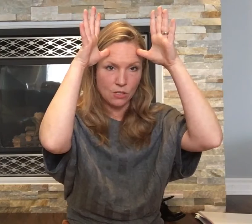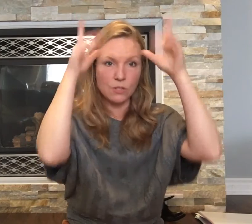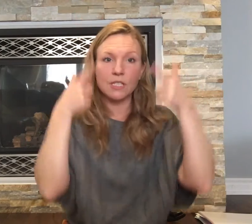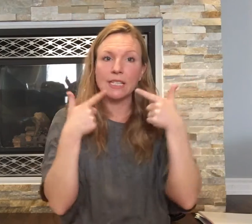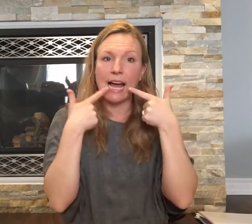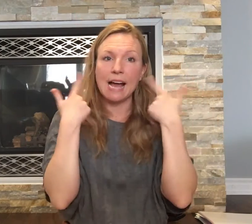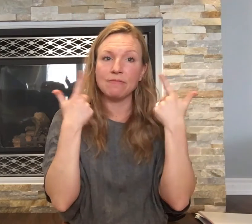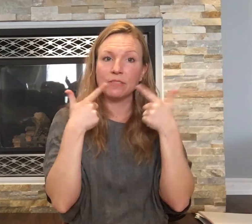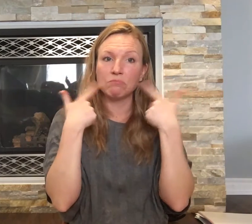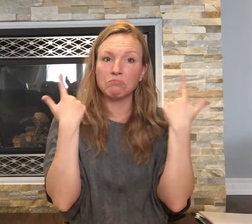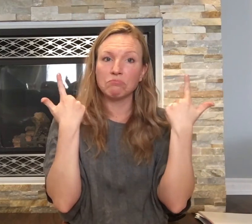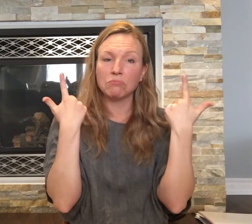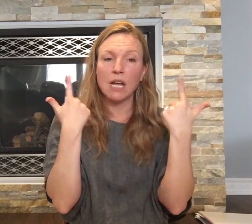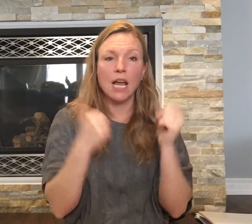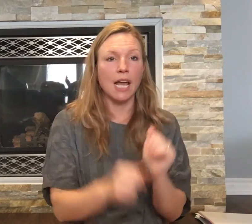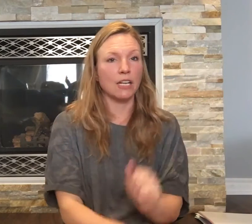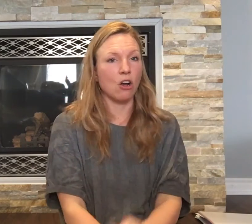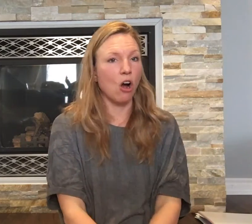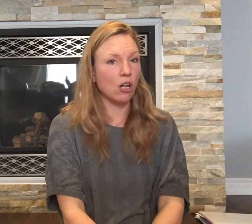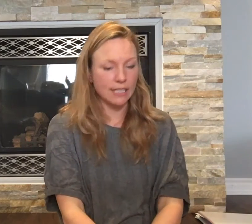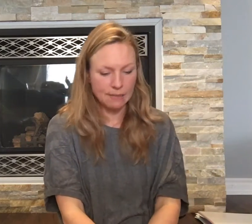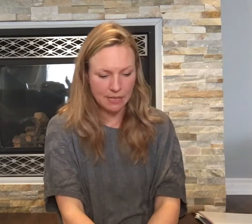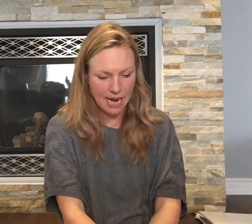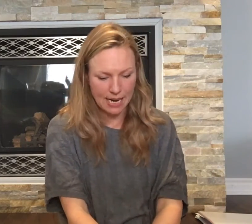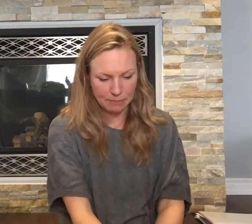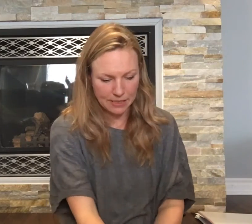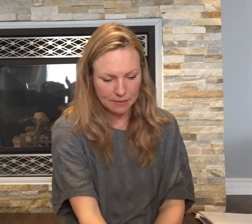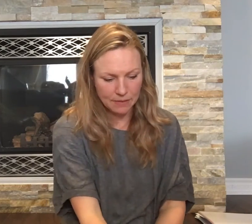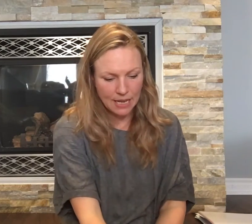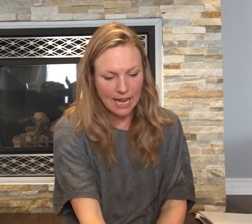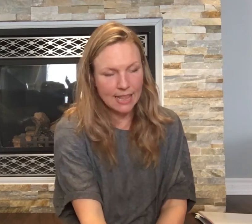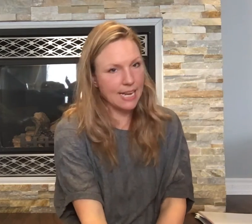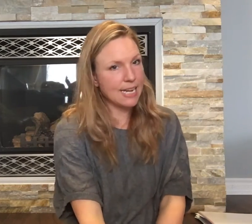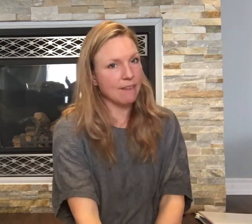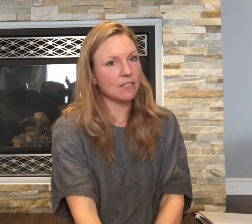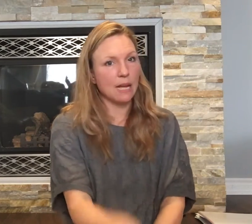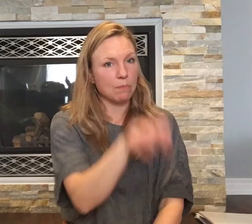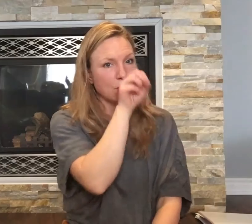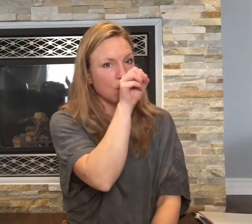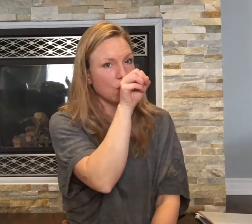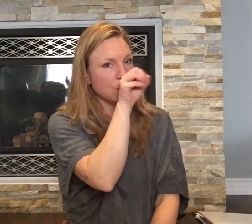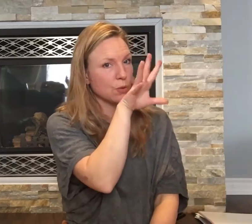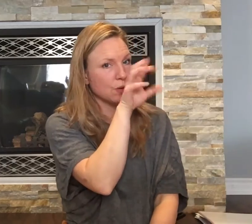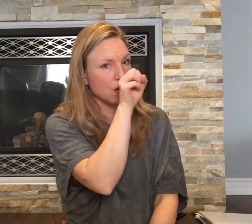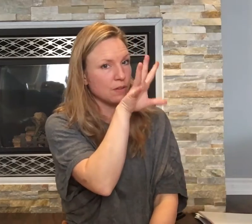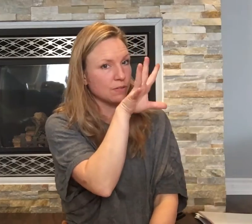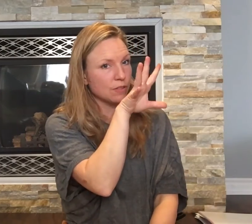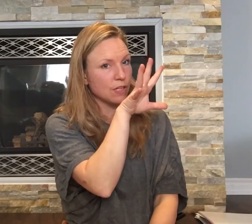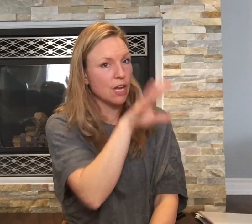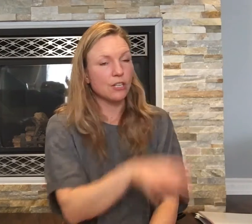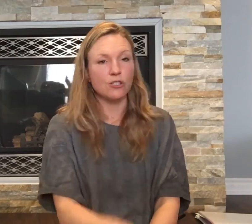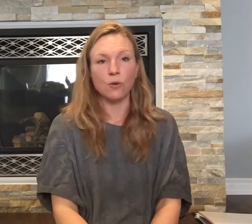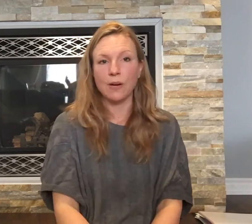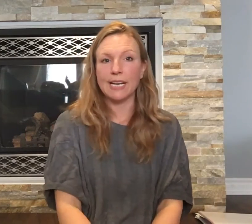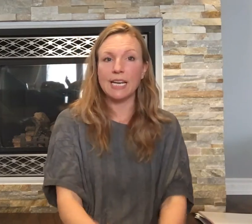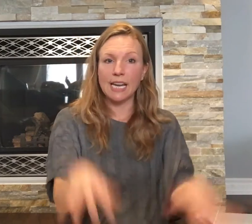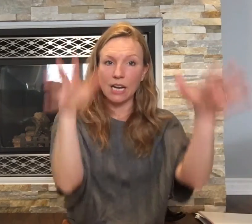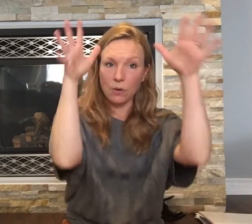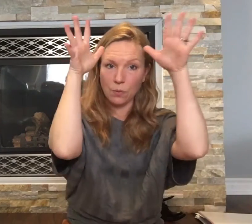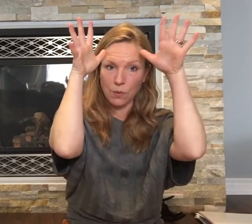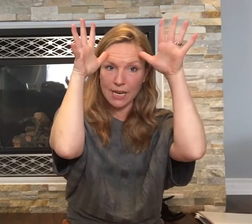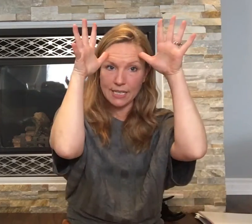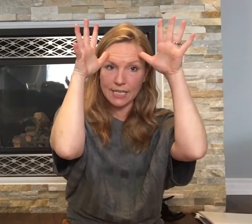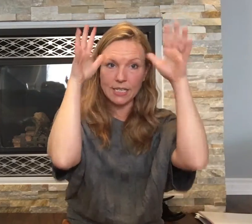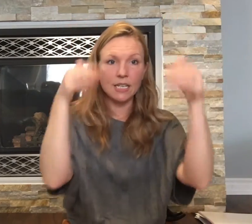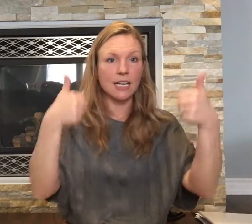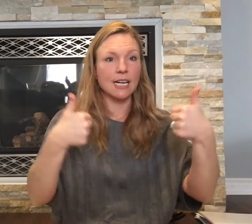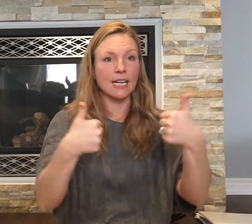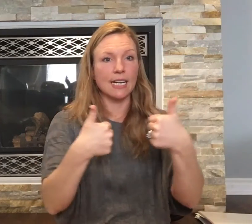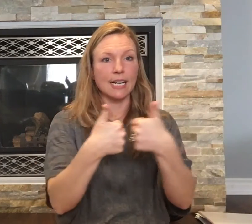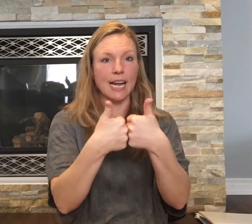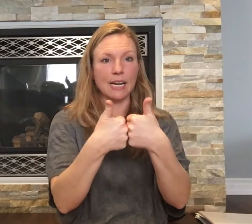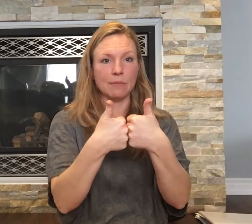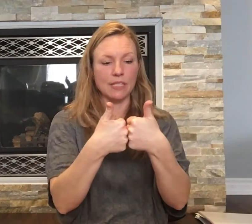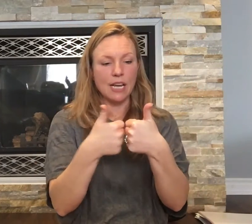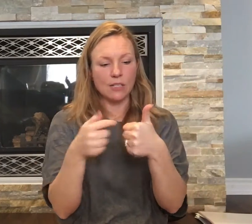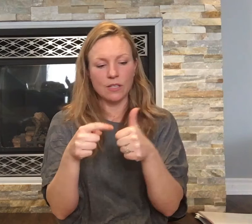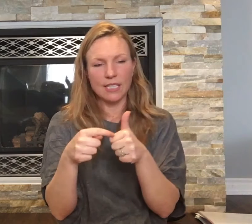used to LAUGH and call him names. They never let poor RUDLOPH join in any REINDEER GAMES, so this